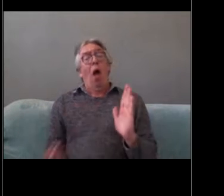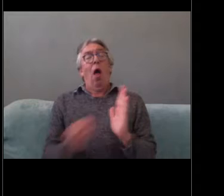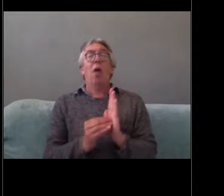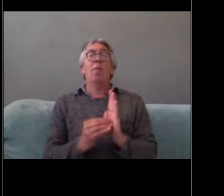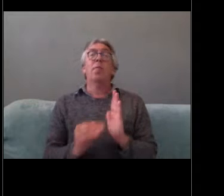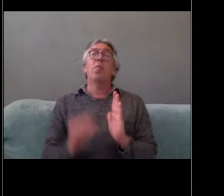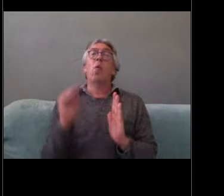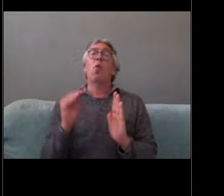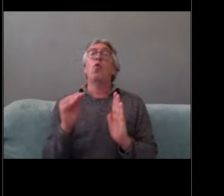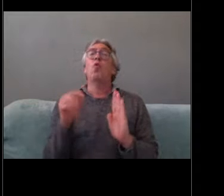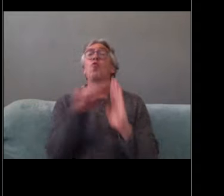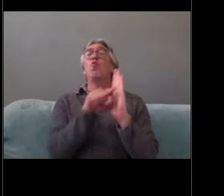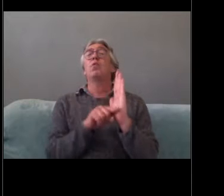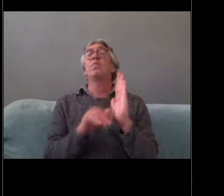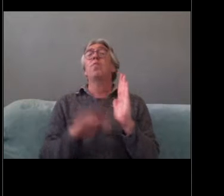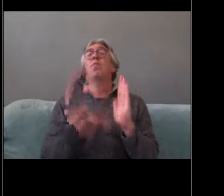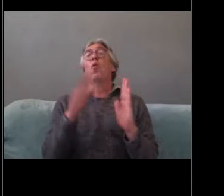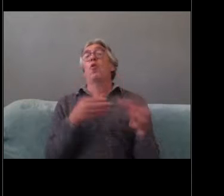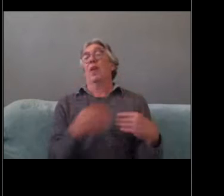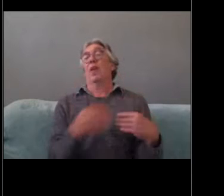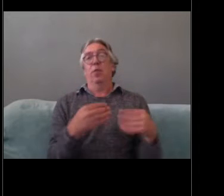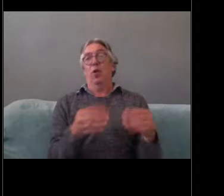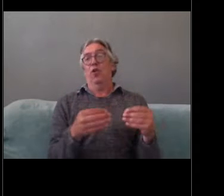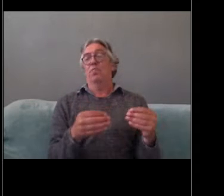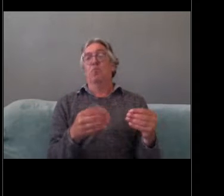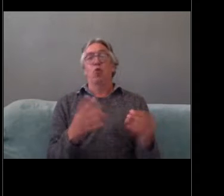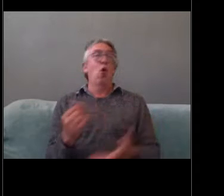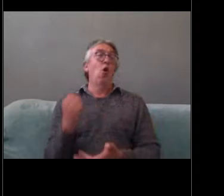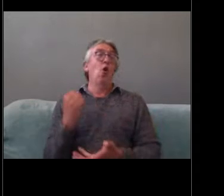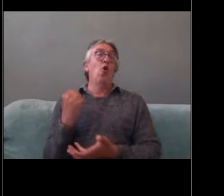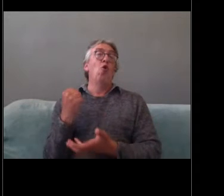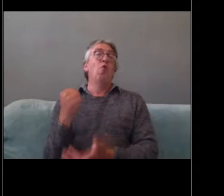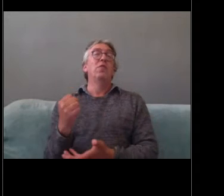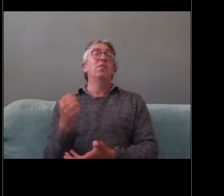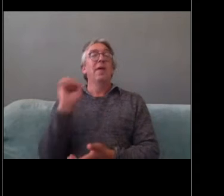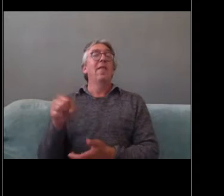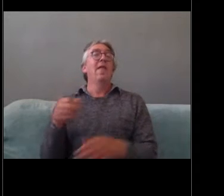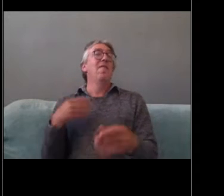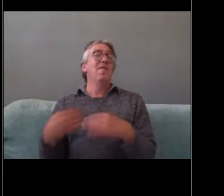again in order to use it as much as possible. And if we go to the next slide...